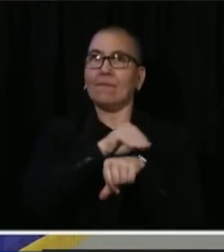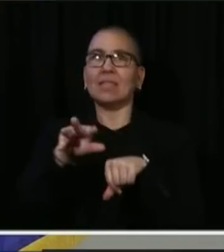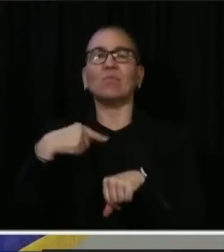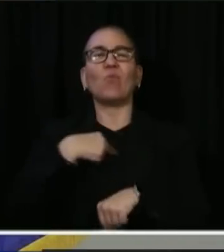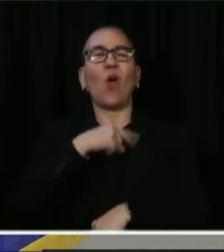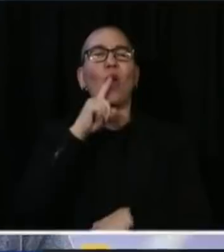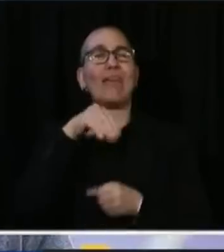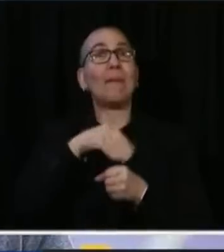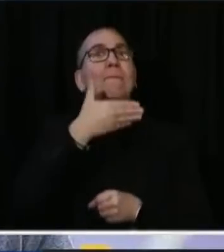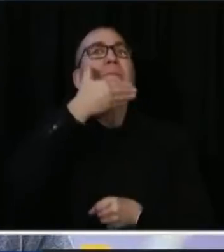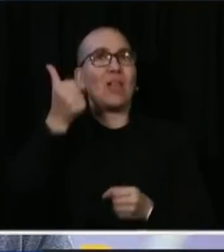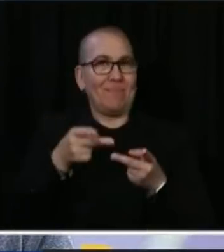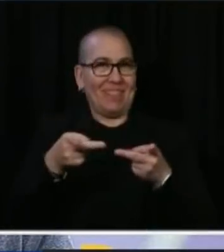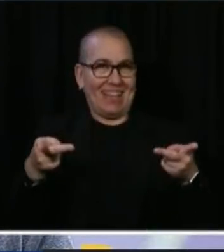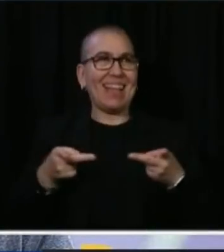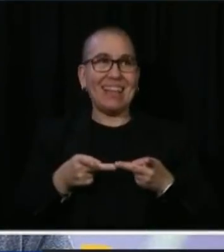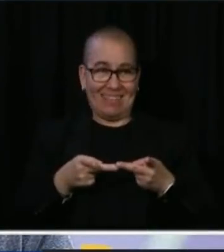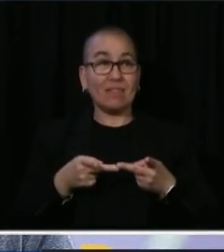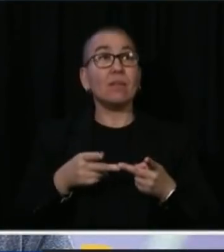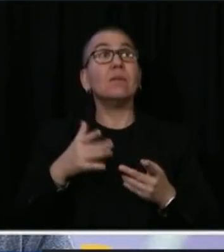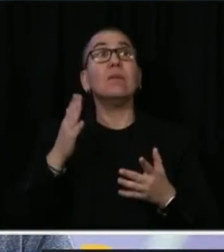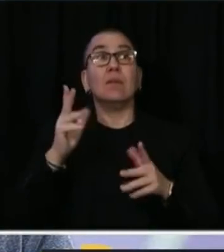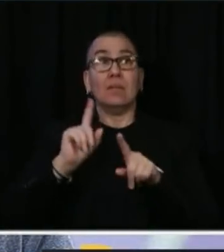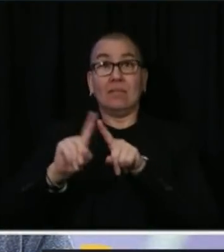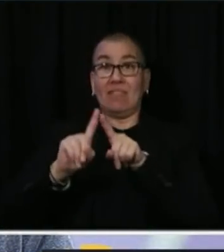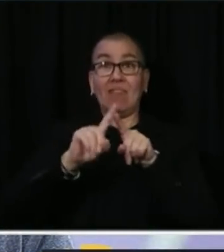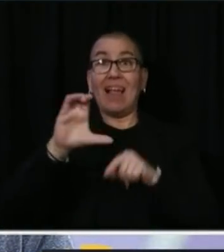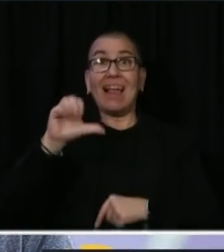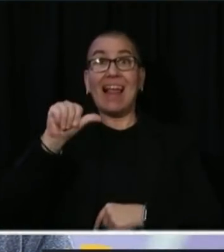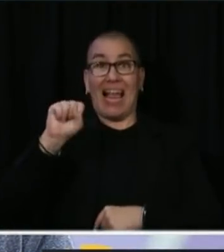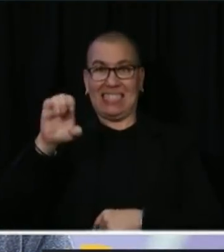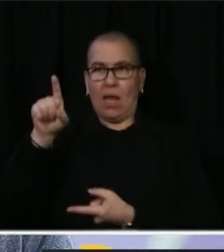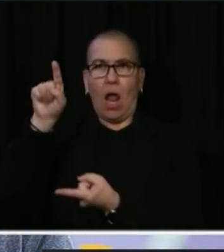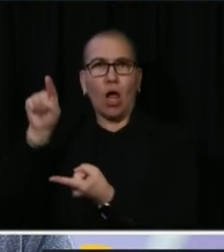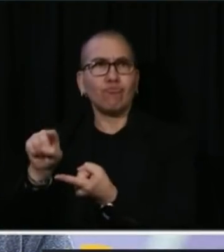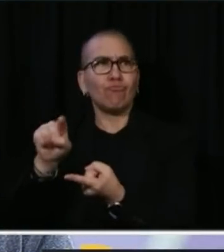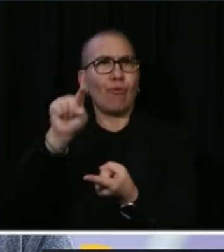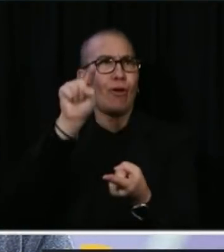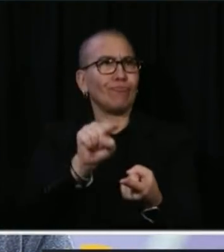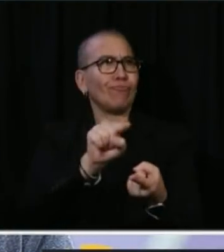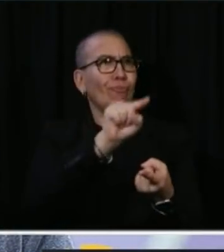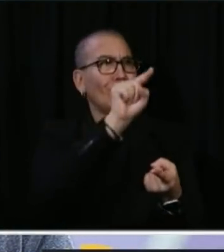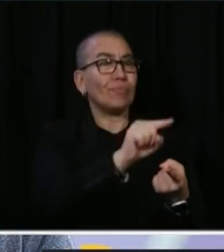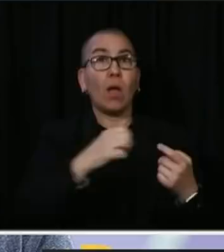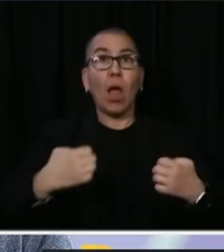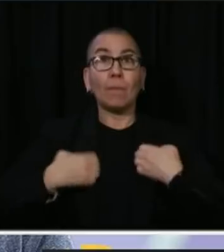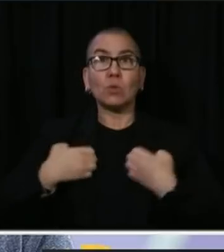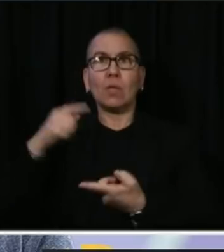AND MITIGATE AND THAT IS NO LONGER TRUE. YOU HAVE PUT US IN A BETTER